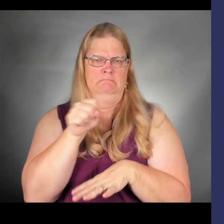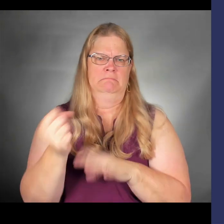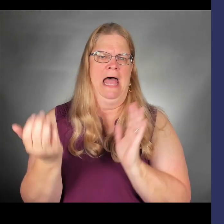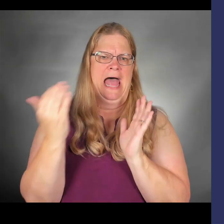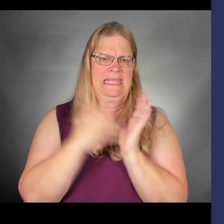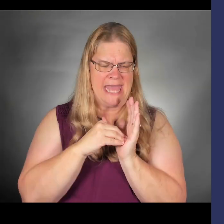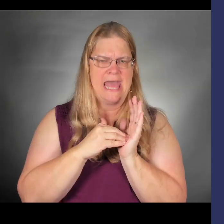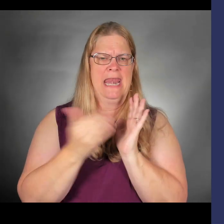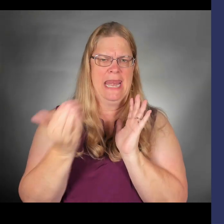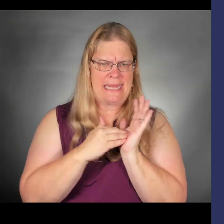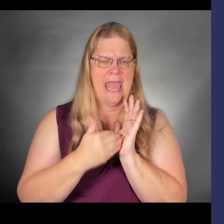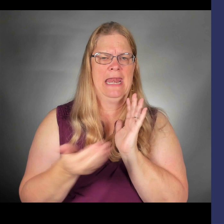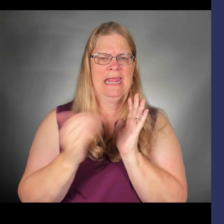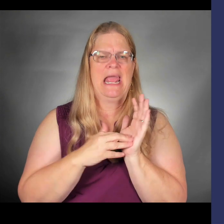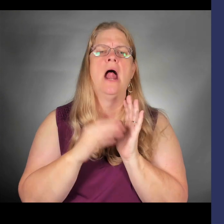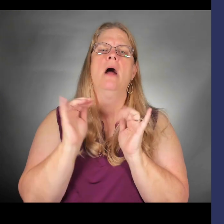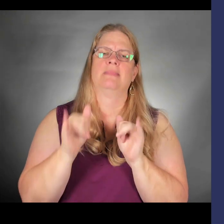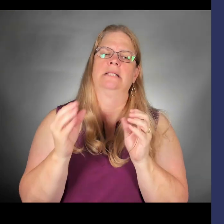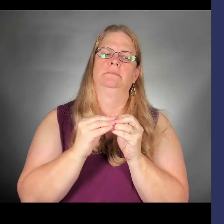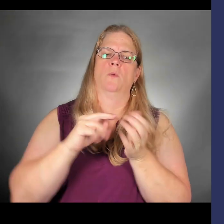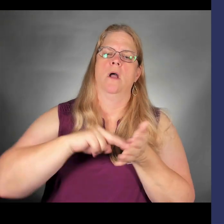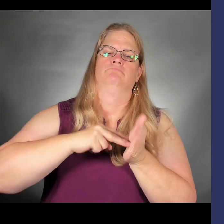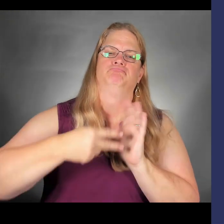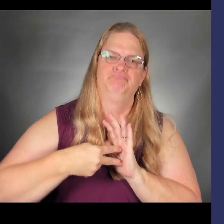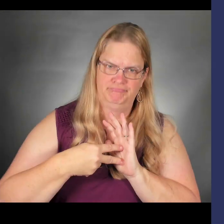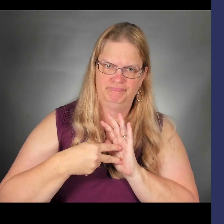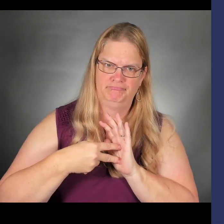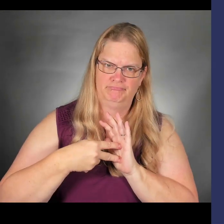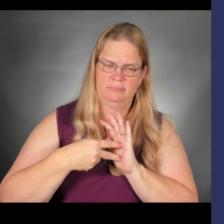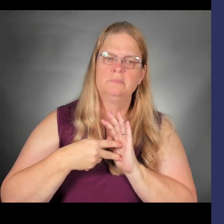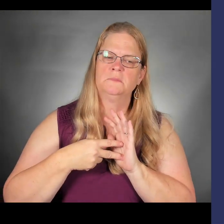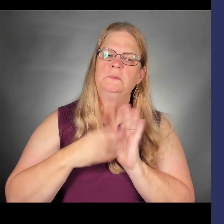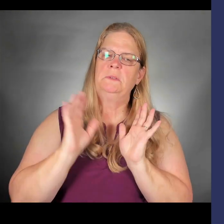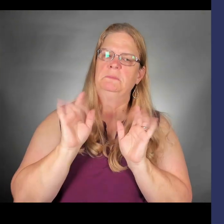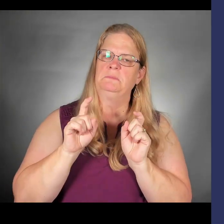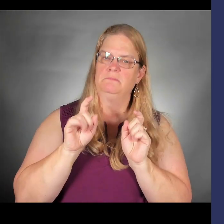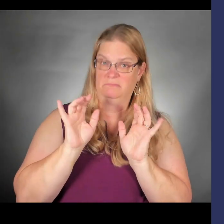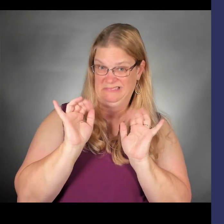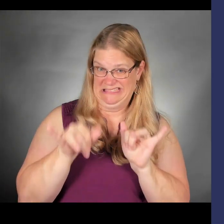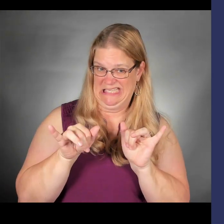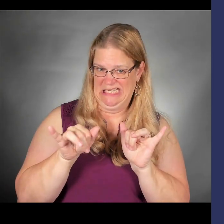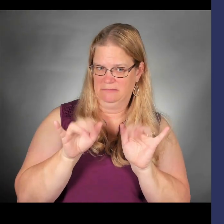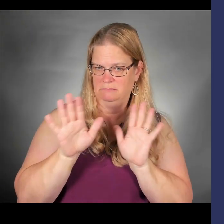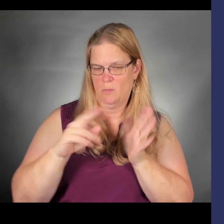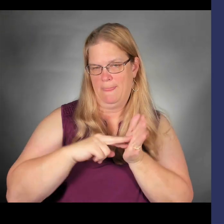versus someone doing repetitive or a planful, intentional self-harm.